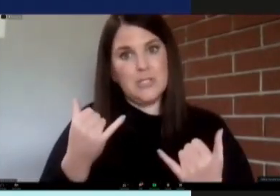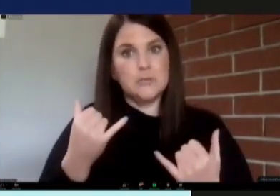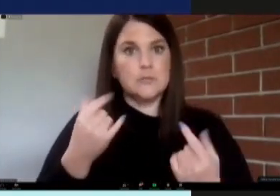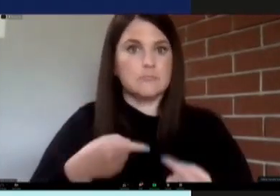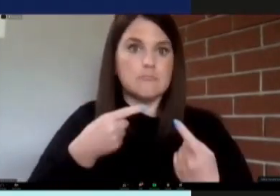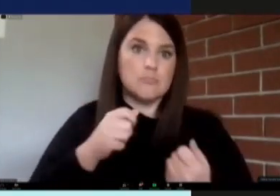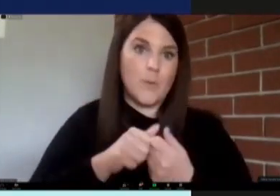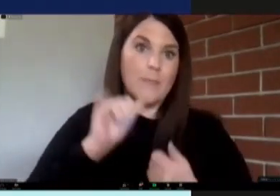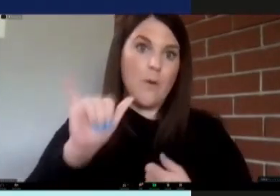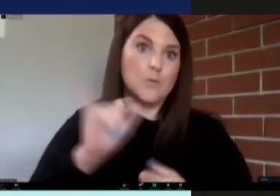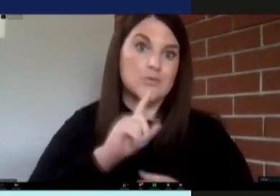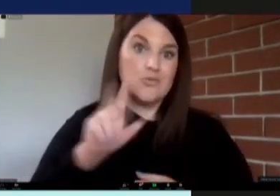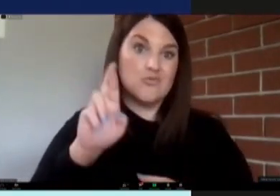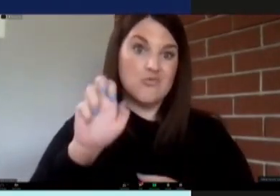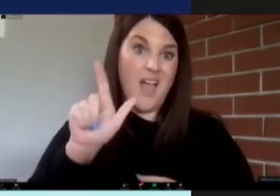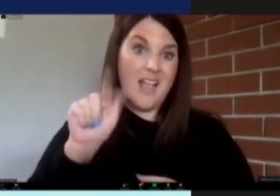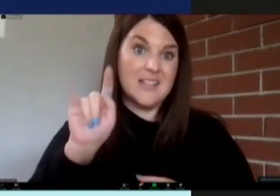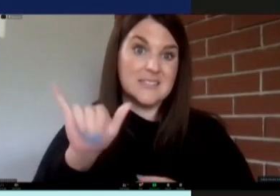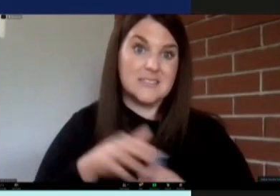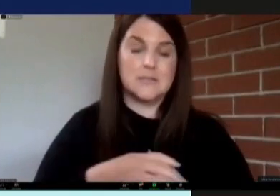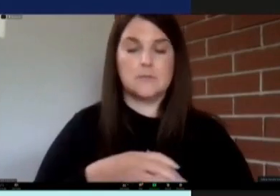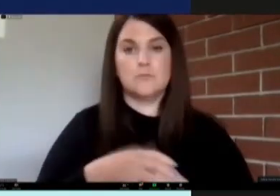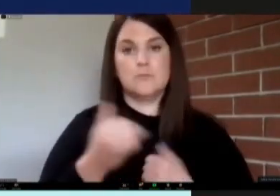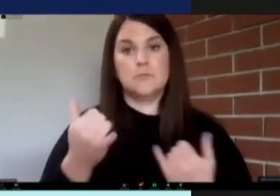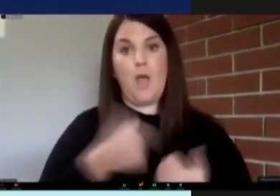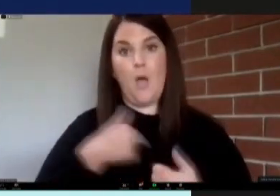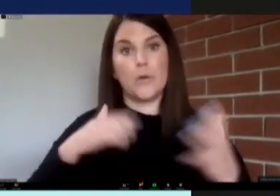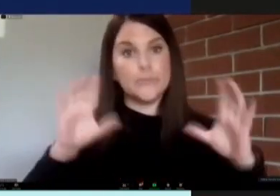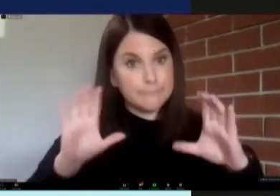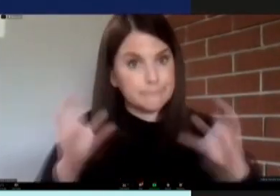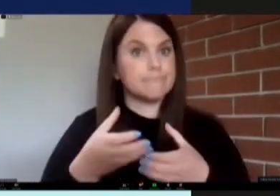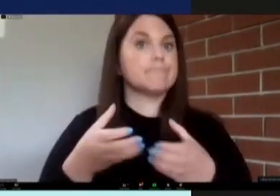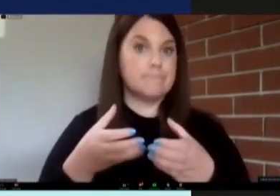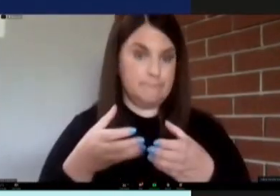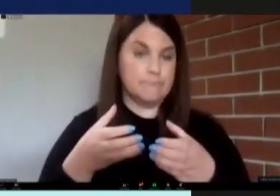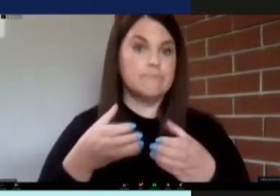So, as we hold our work together as a collective on the task force, we are mindful that we're